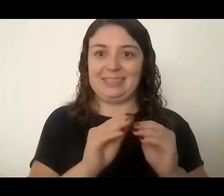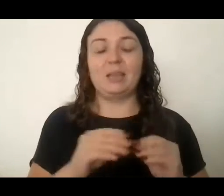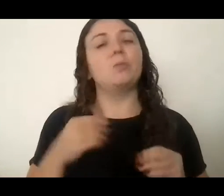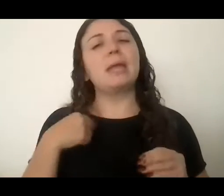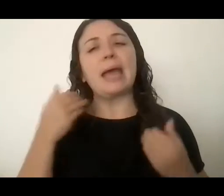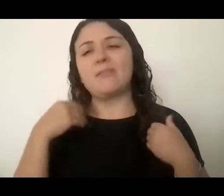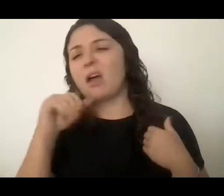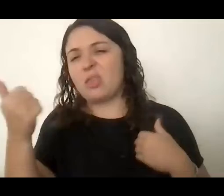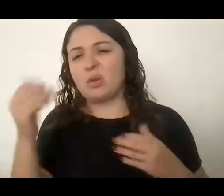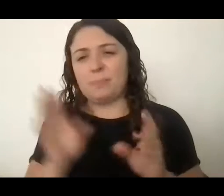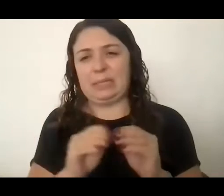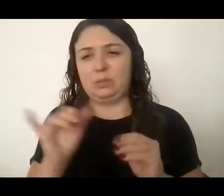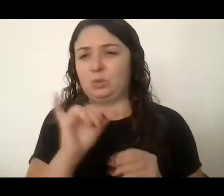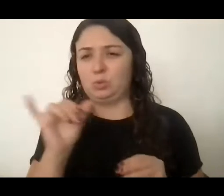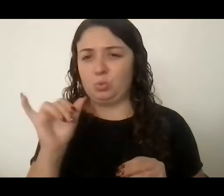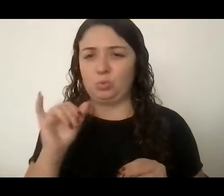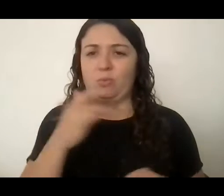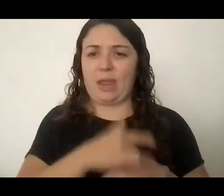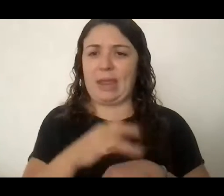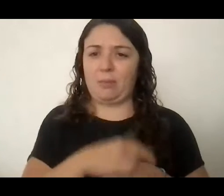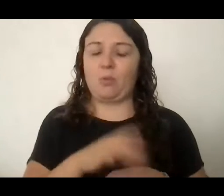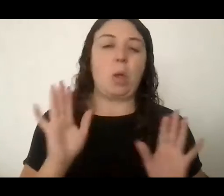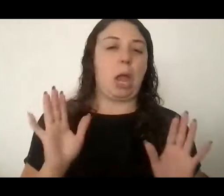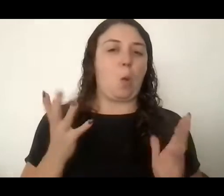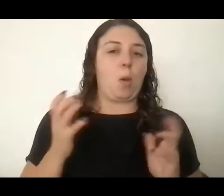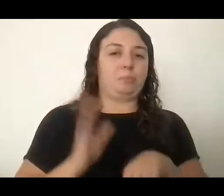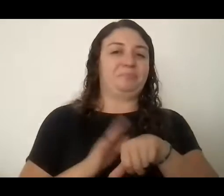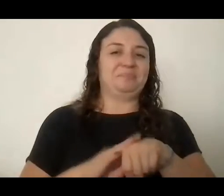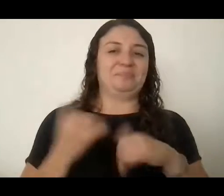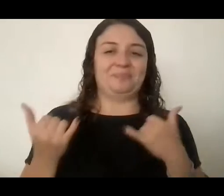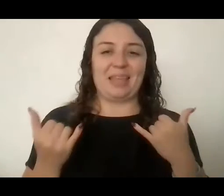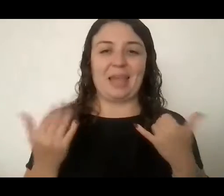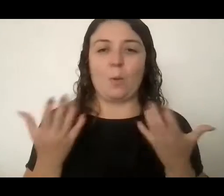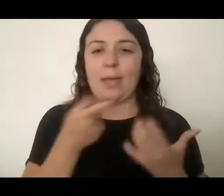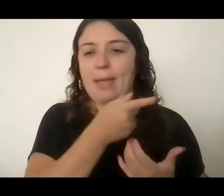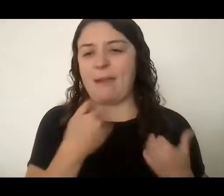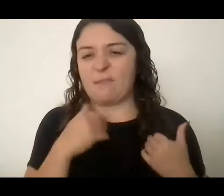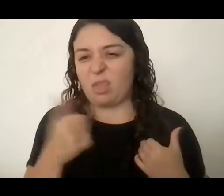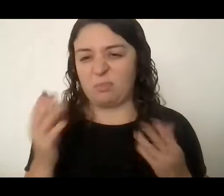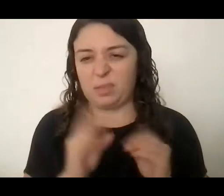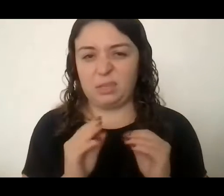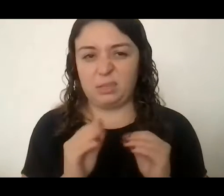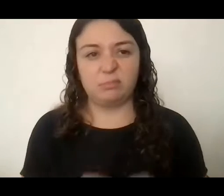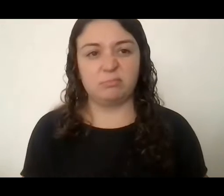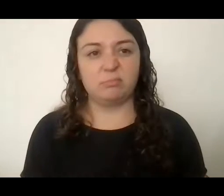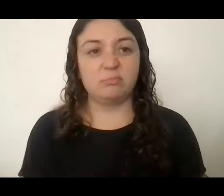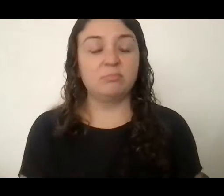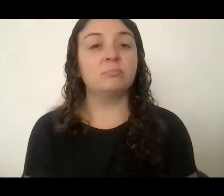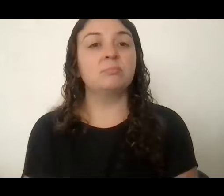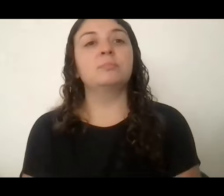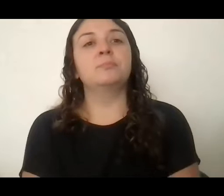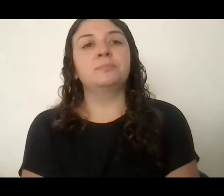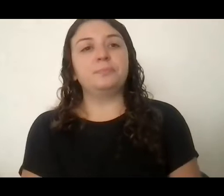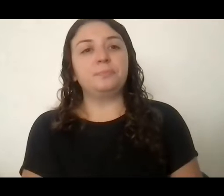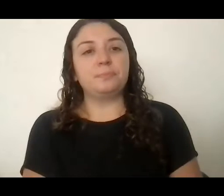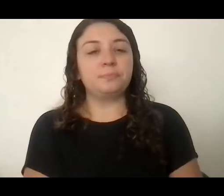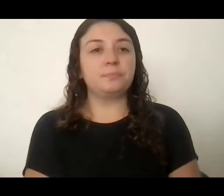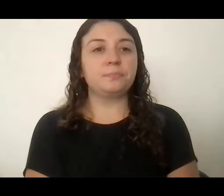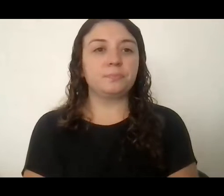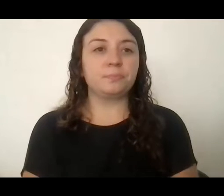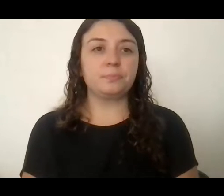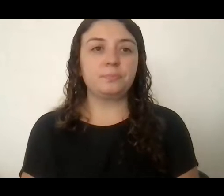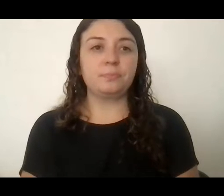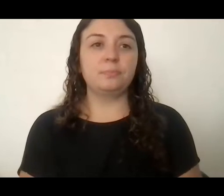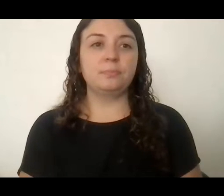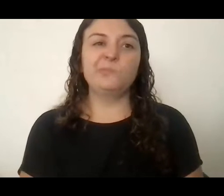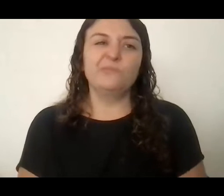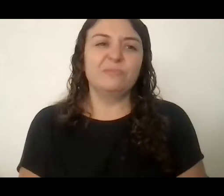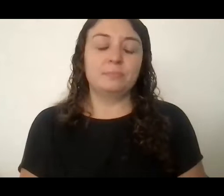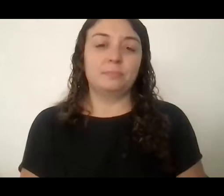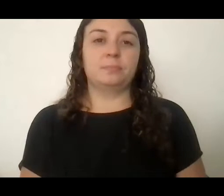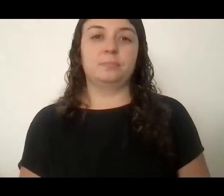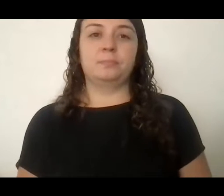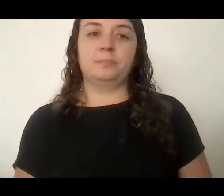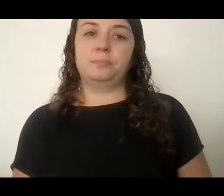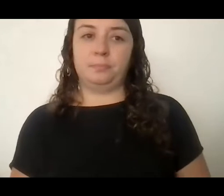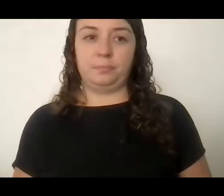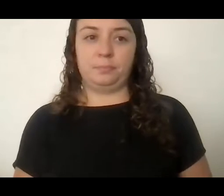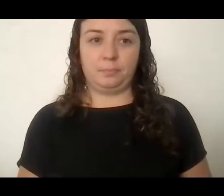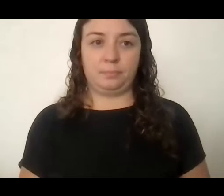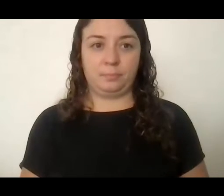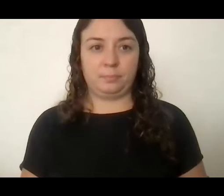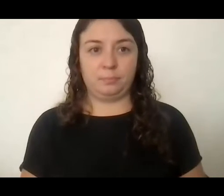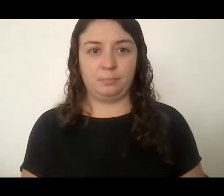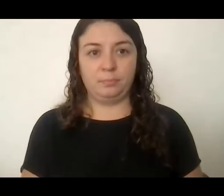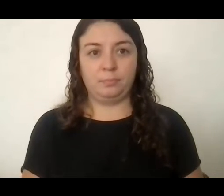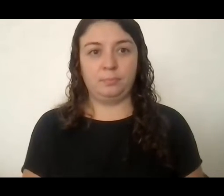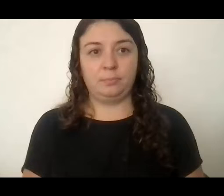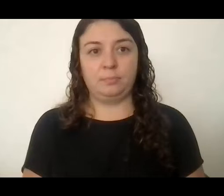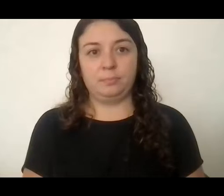of those webinars that are available. So I just want to make you aware of what else is out there.